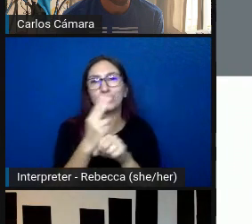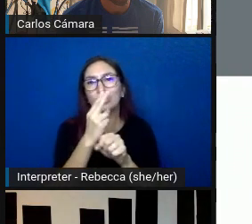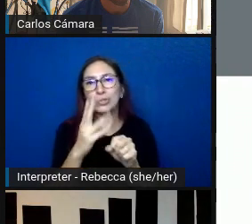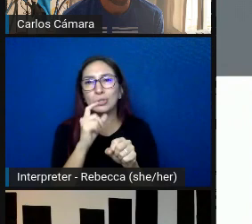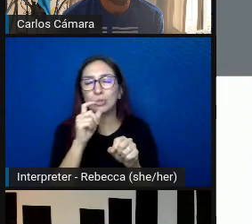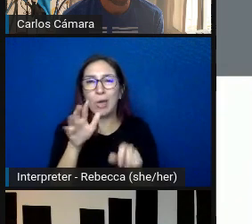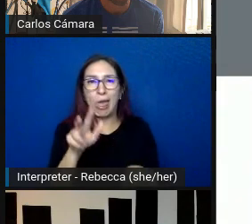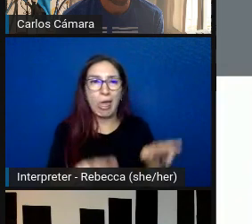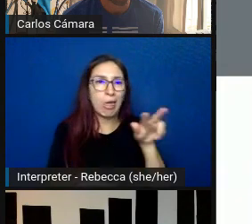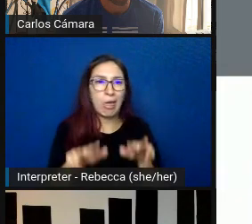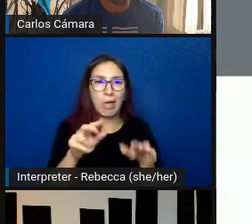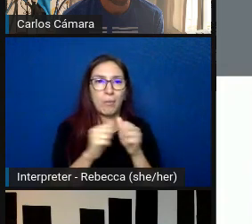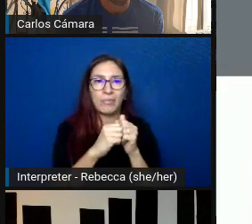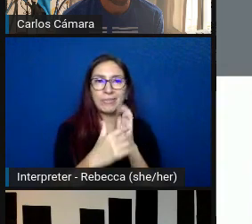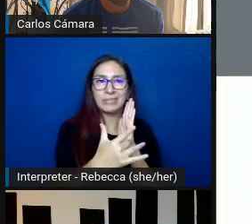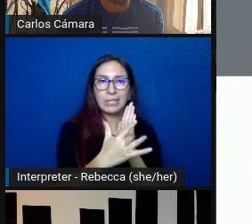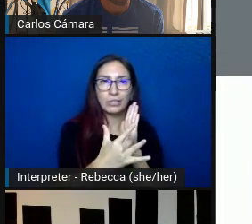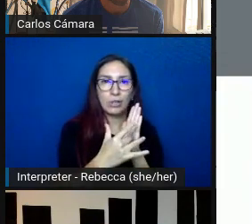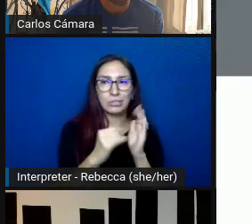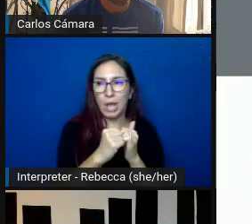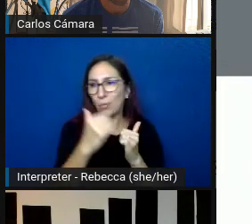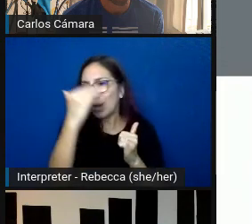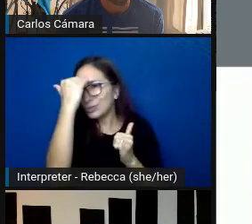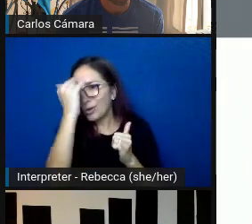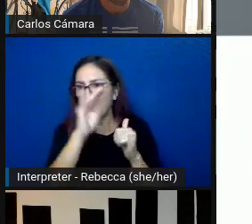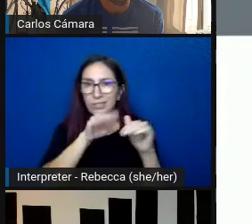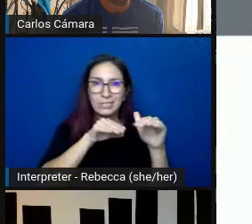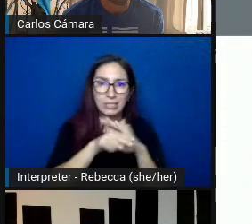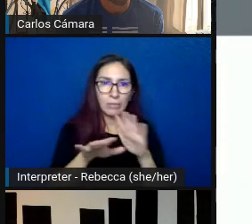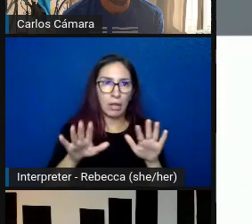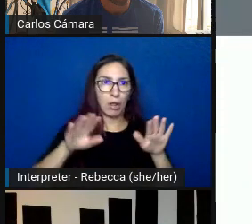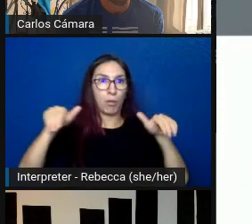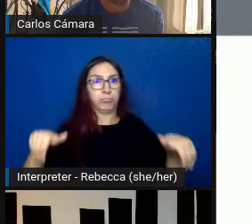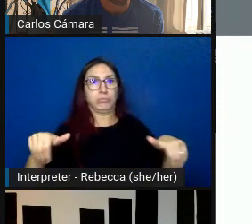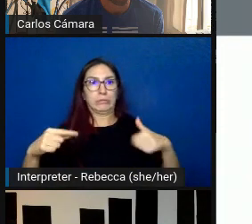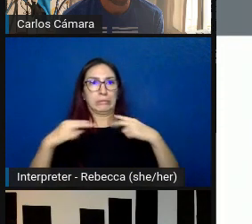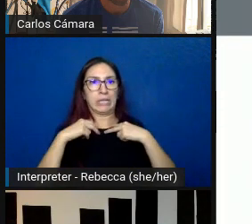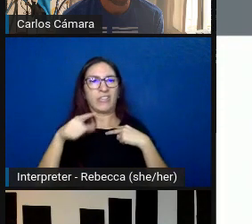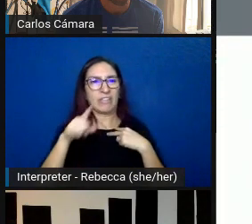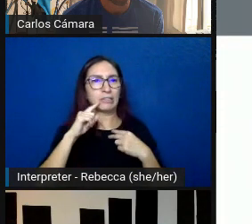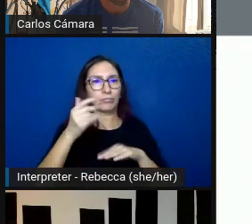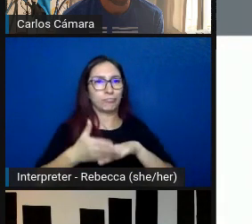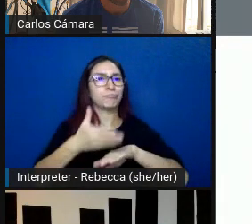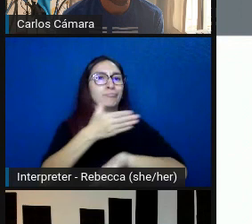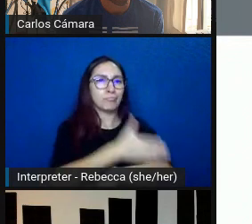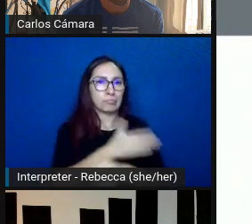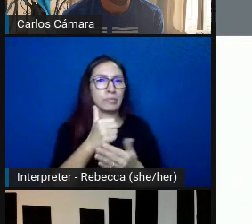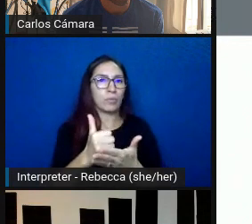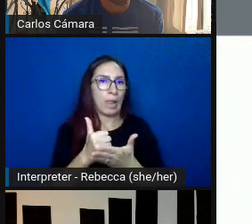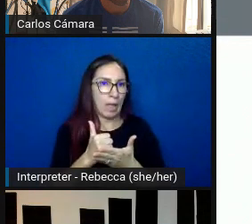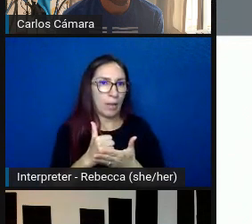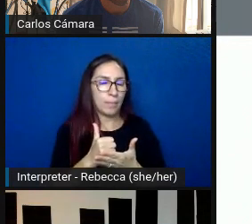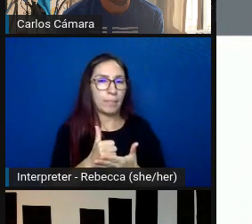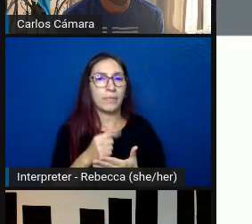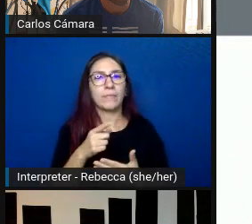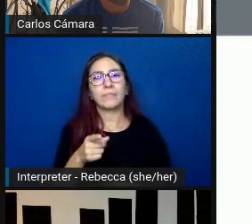to check the accessibility more or less easily, at least the basic assessment.